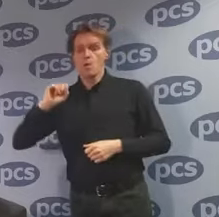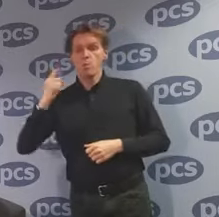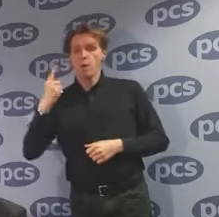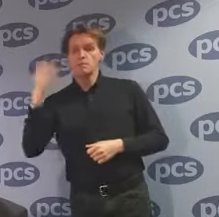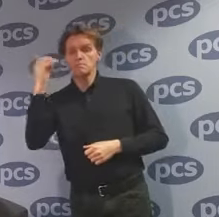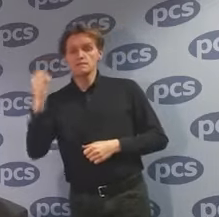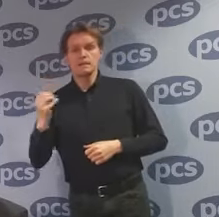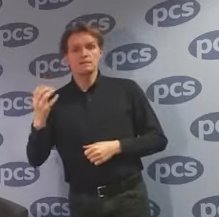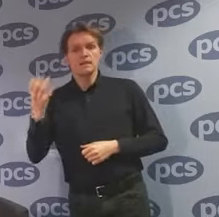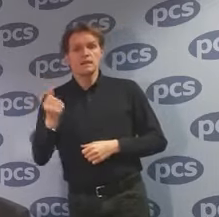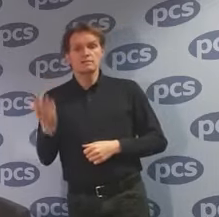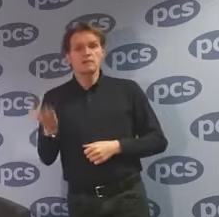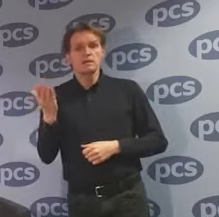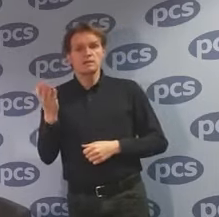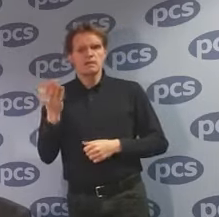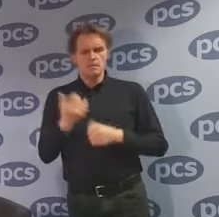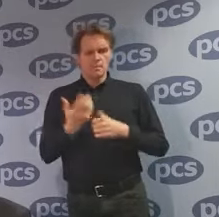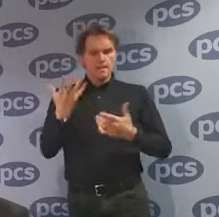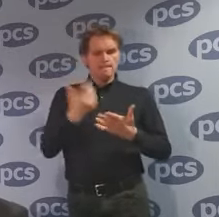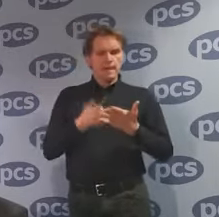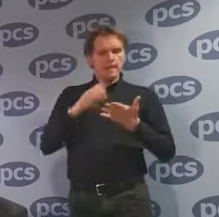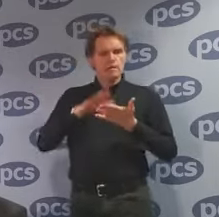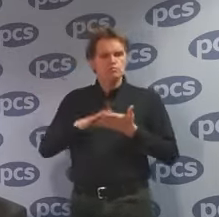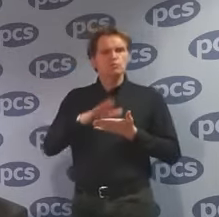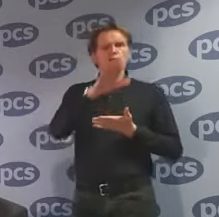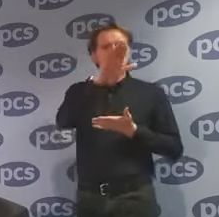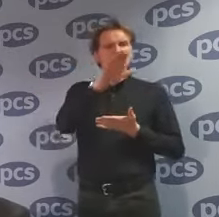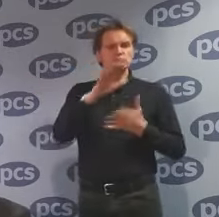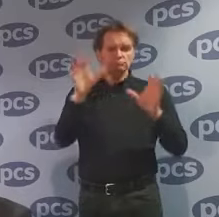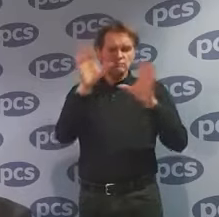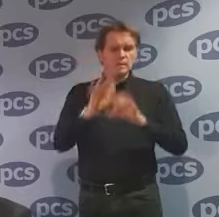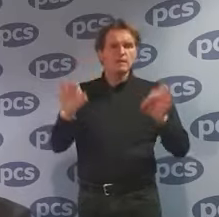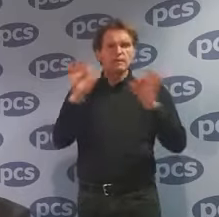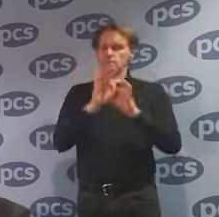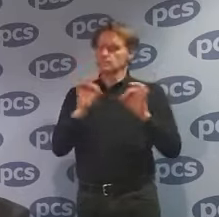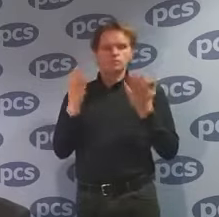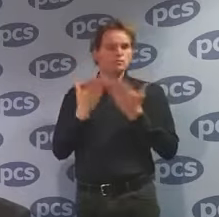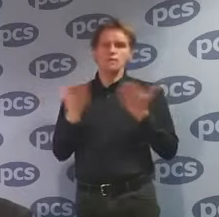progression at all and that is totally and utterly unfair and must be resolved so it